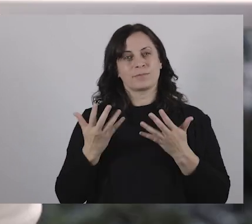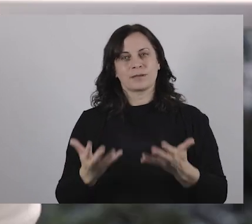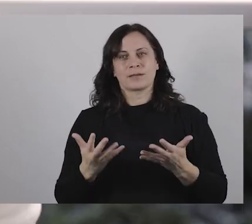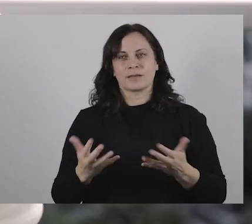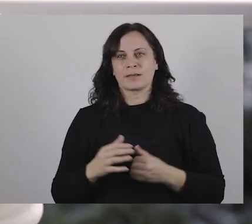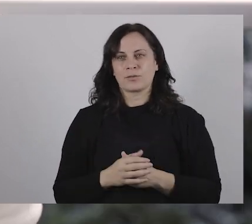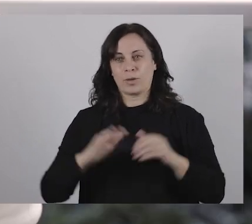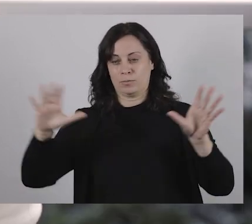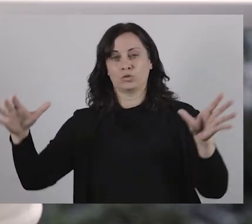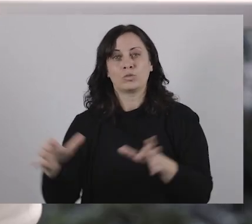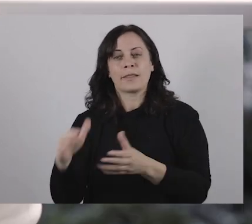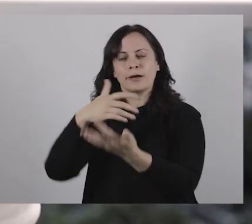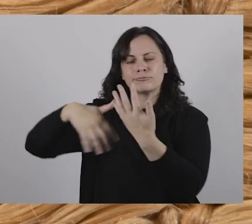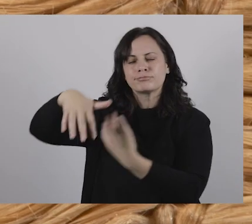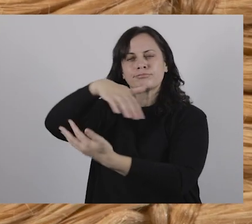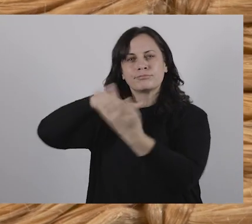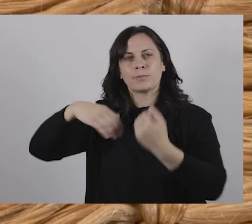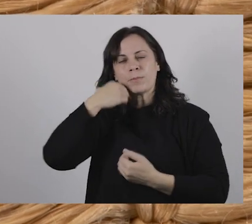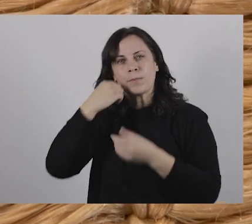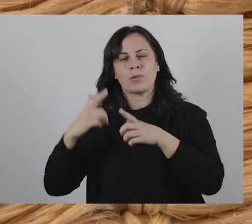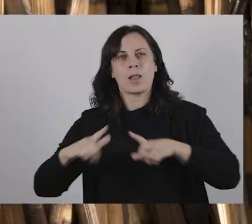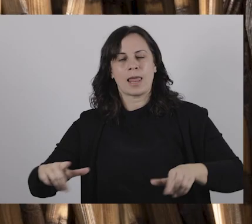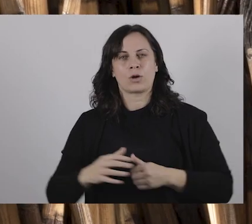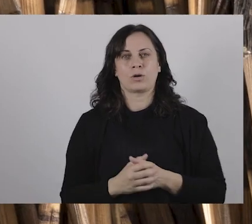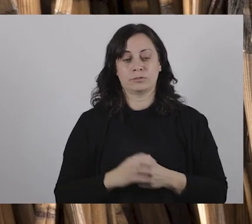Some of my jobs were to make garments, make piupiu,